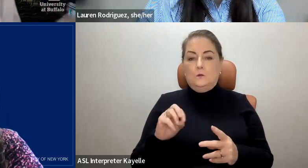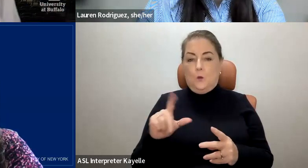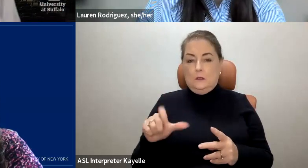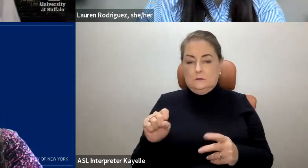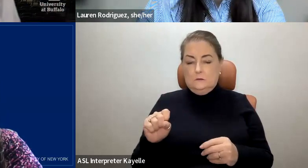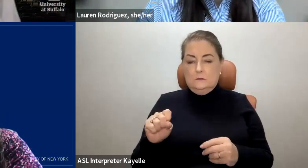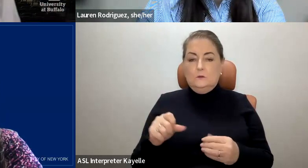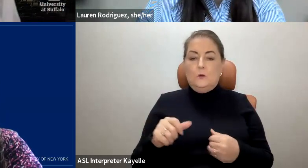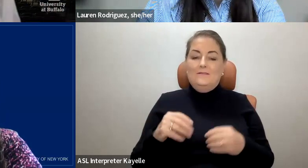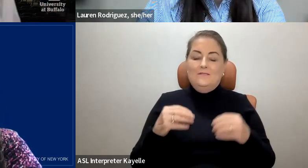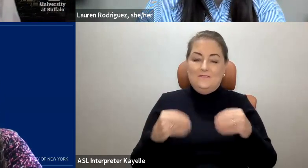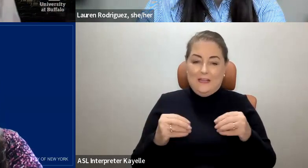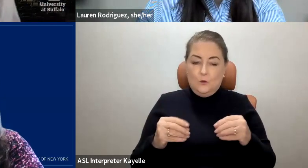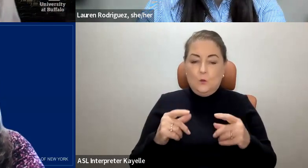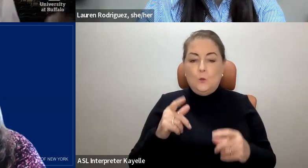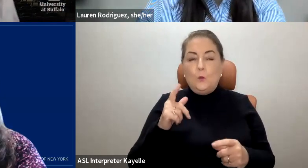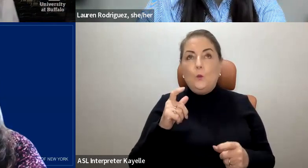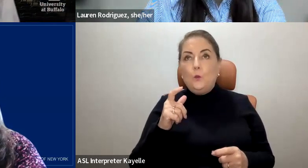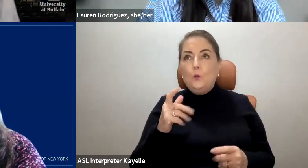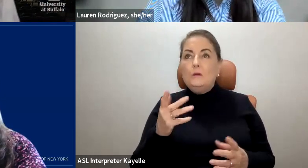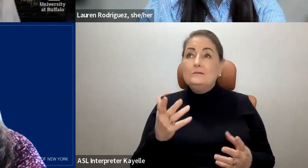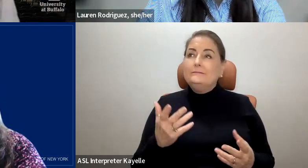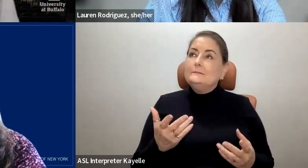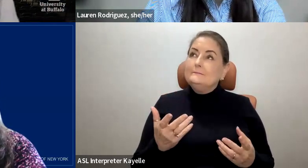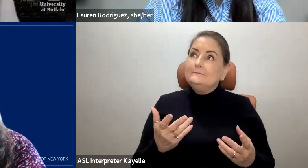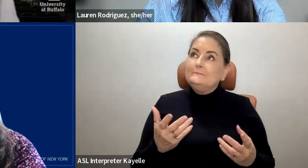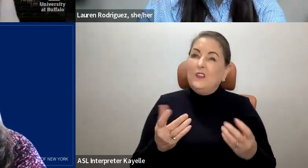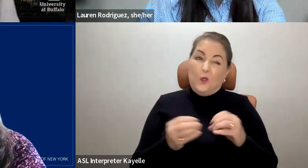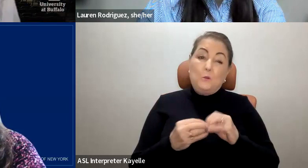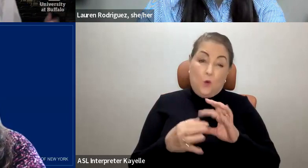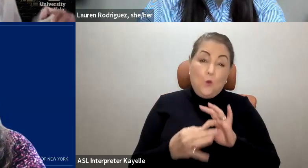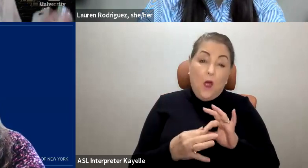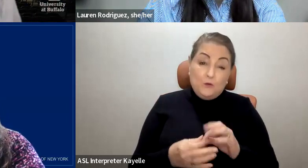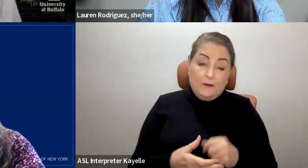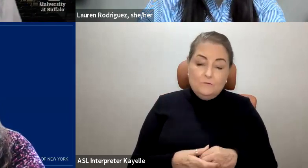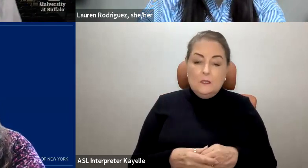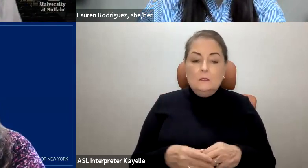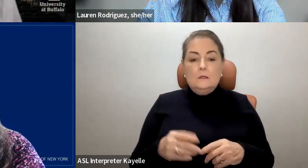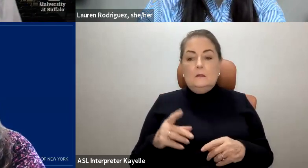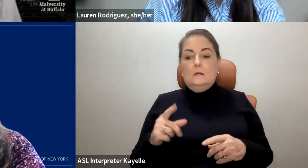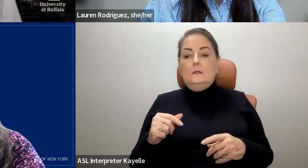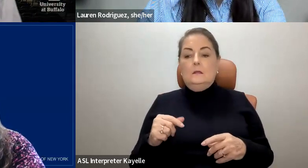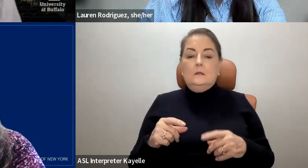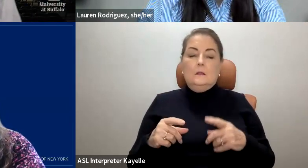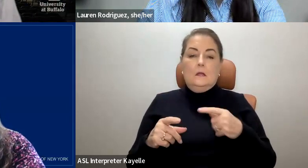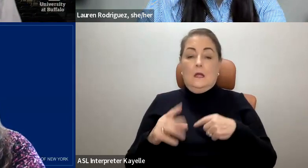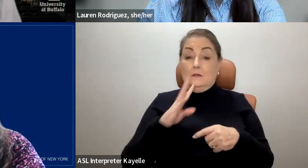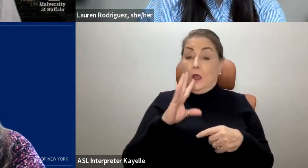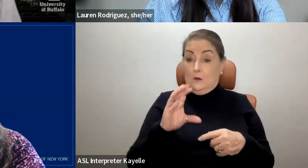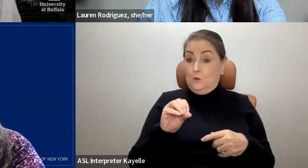vendors who I think will be for lack of a better word more cooperative. One of the things I've talked to the OCR about is